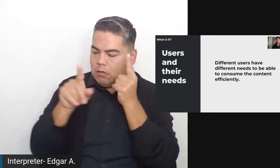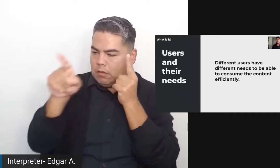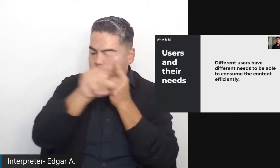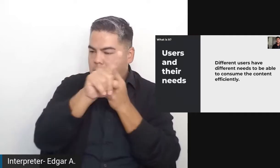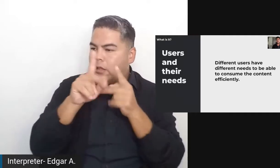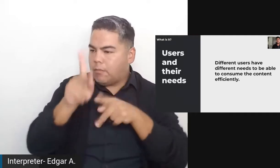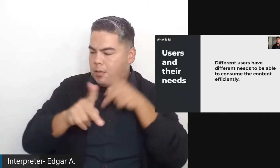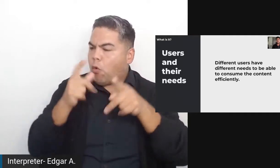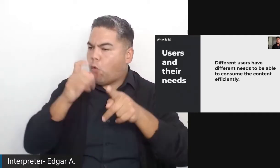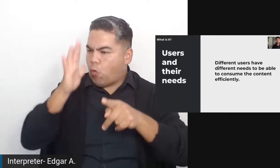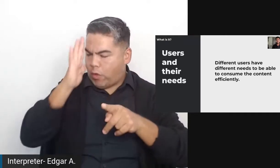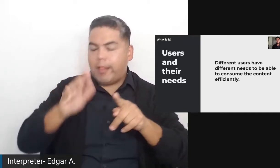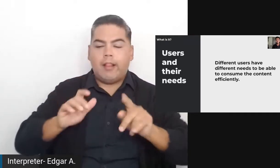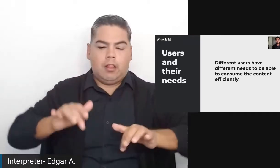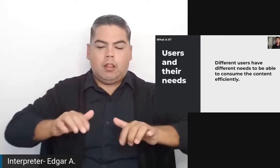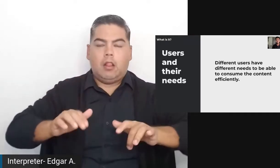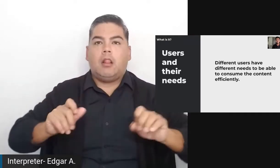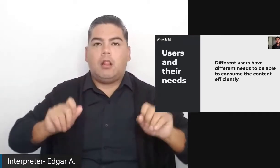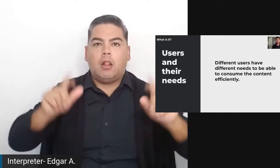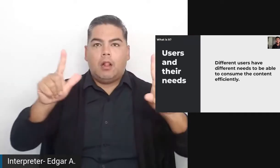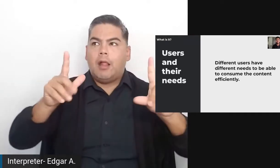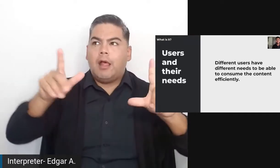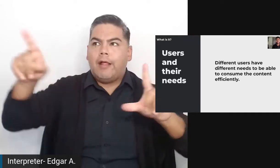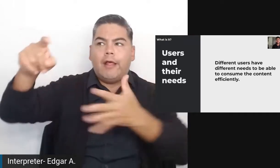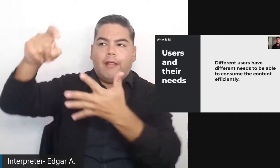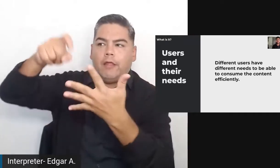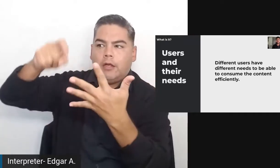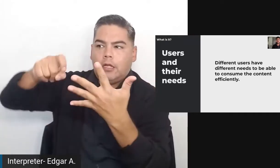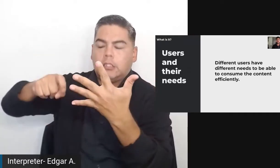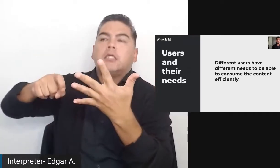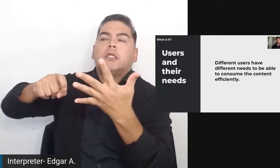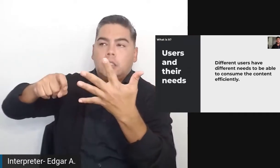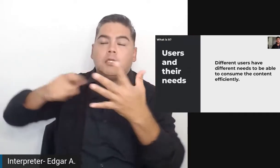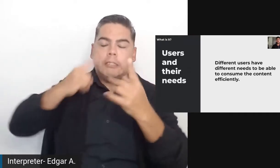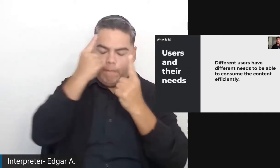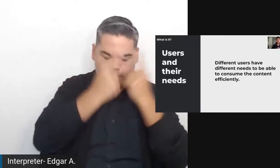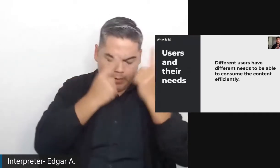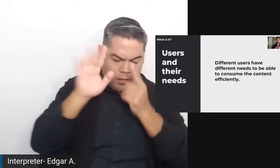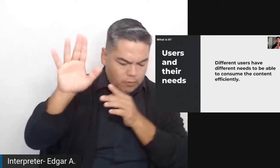and these different situations and developing so that you are ensuring